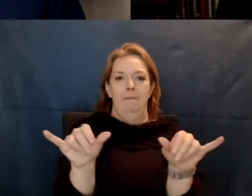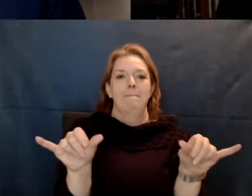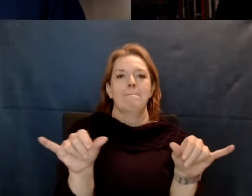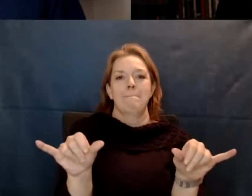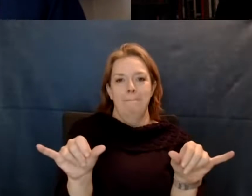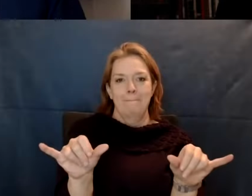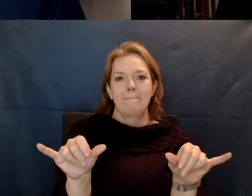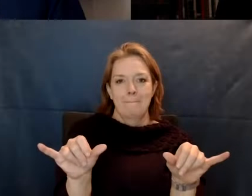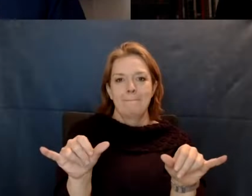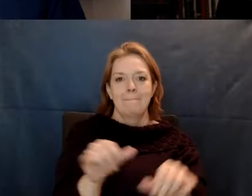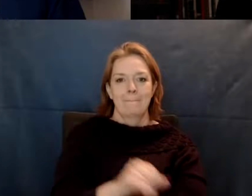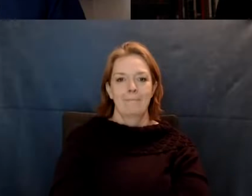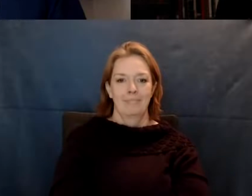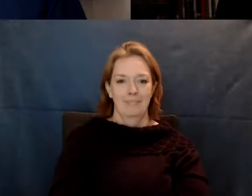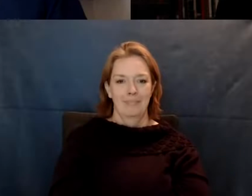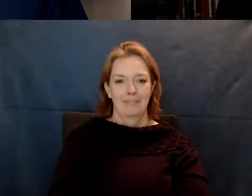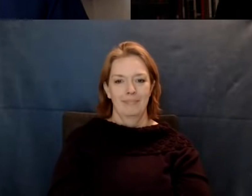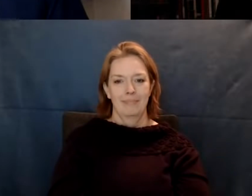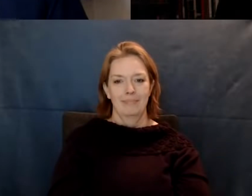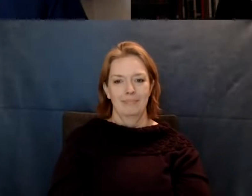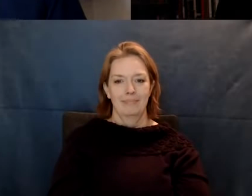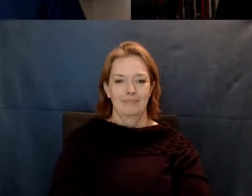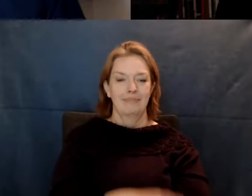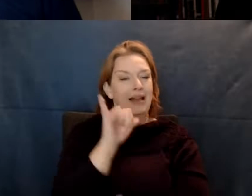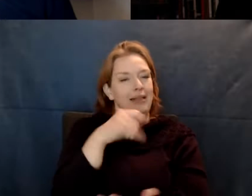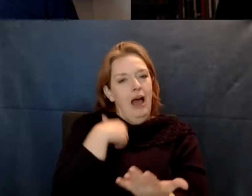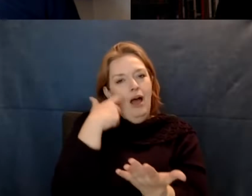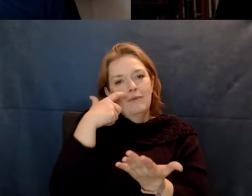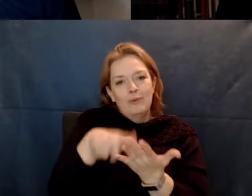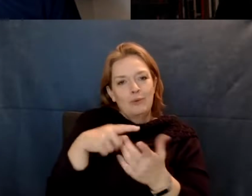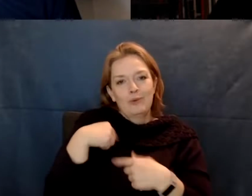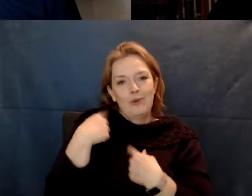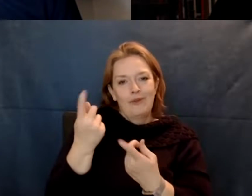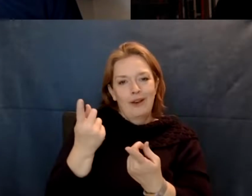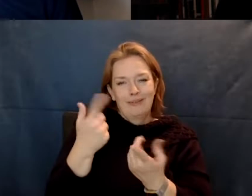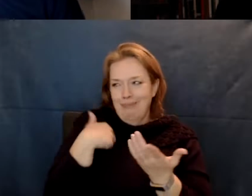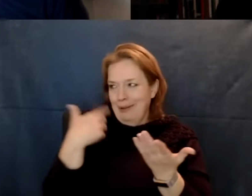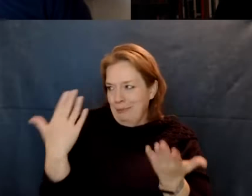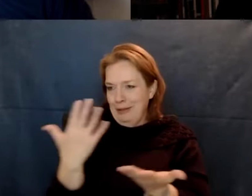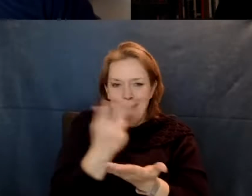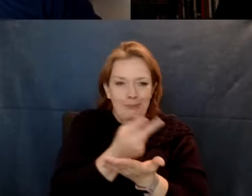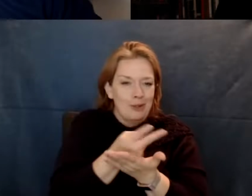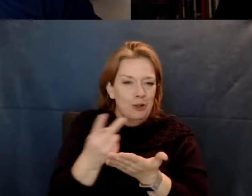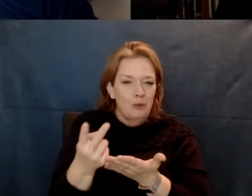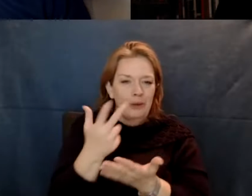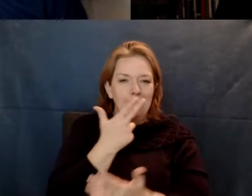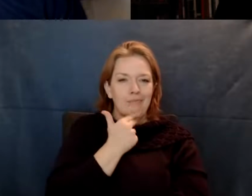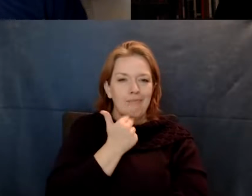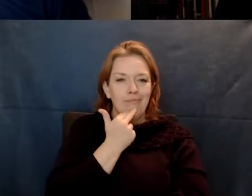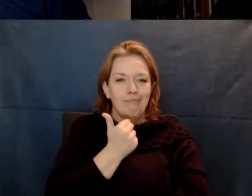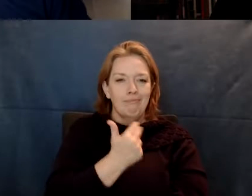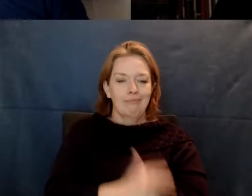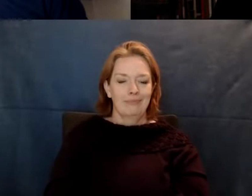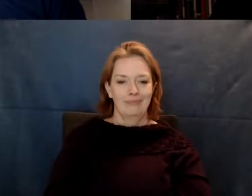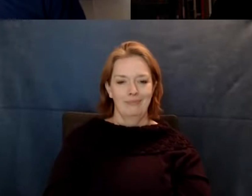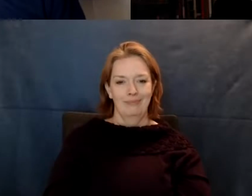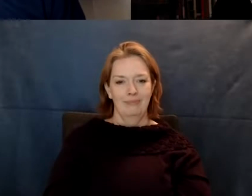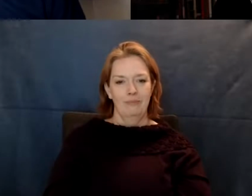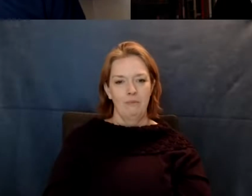that I've noticed so far, I mean granted I've only been here two weeks and only been outside